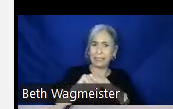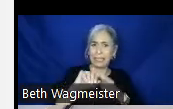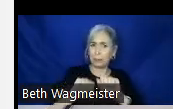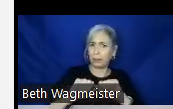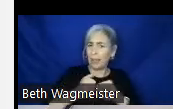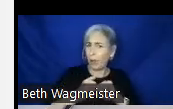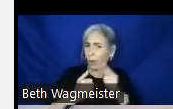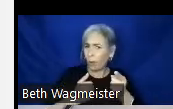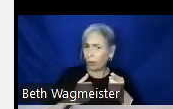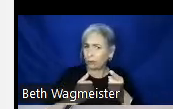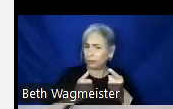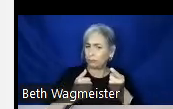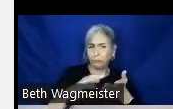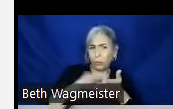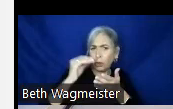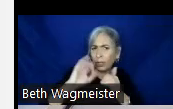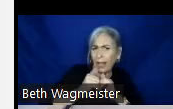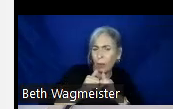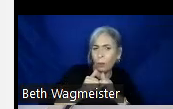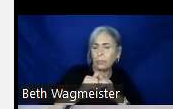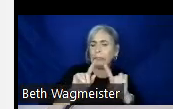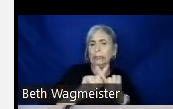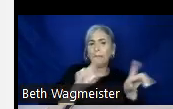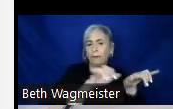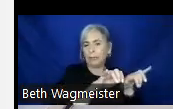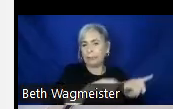How can you find out? There are different standards for accessibility. You're probably